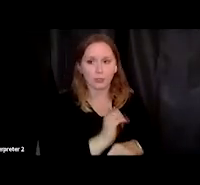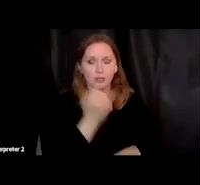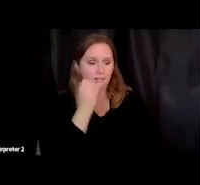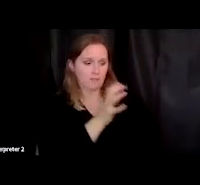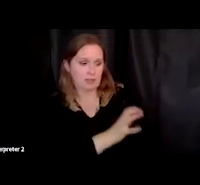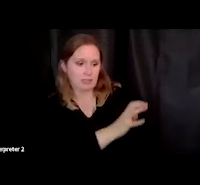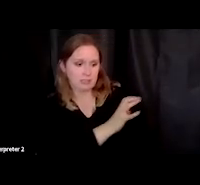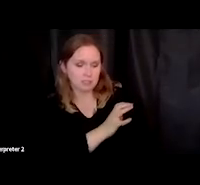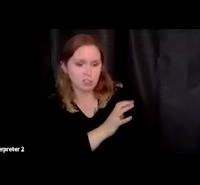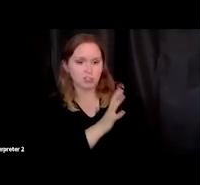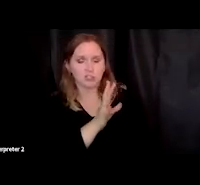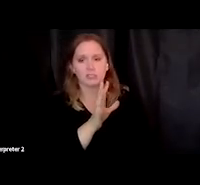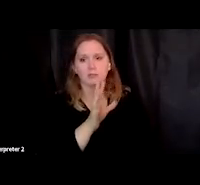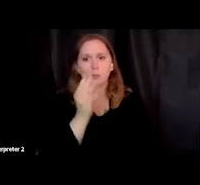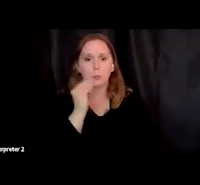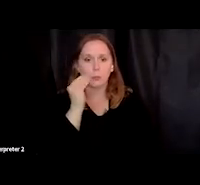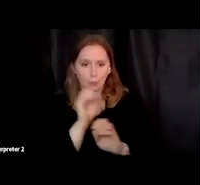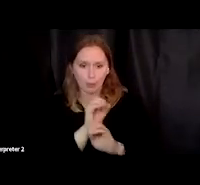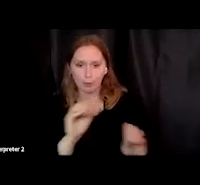or with the homeless population, it's not unheard of.